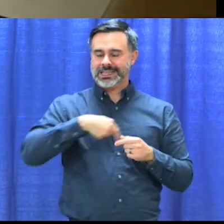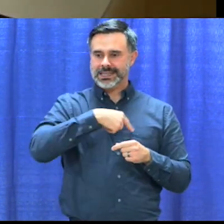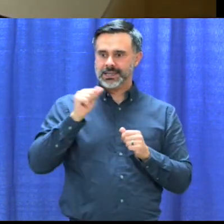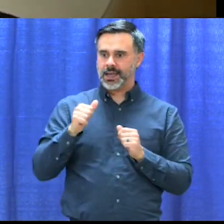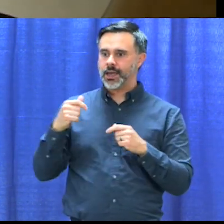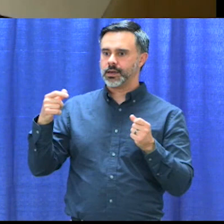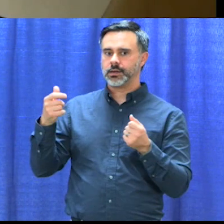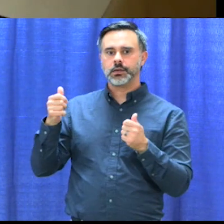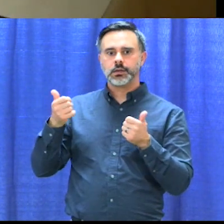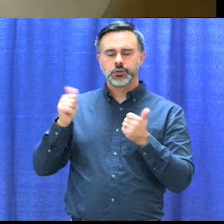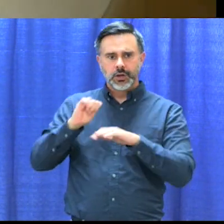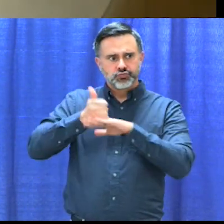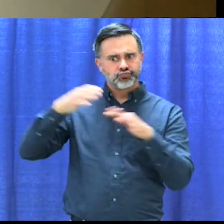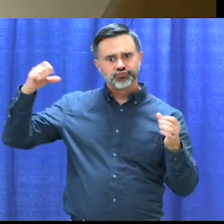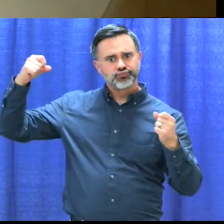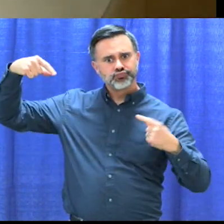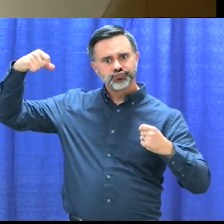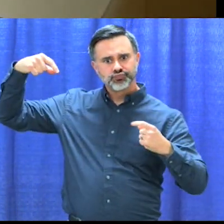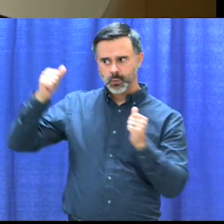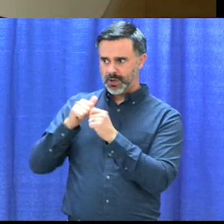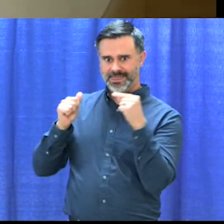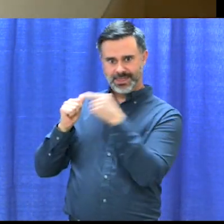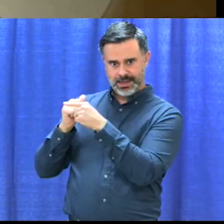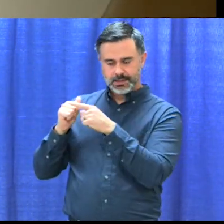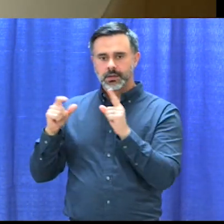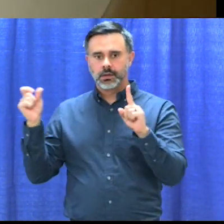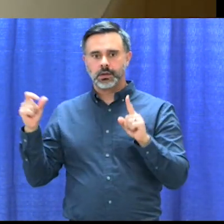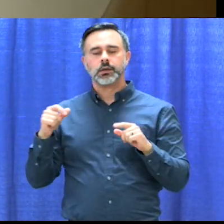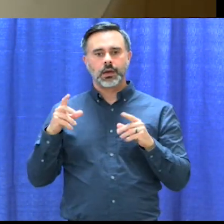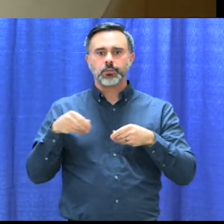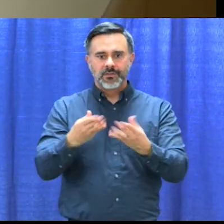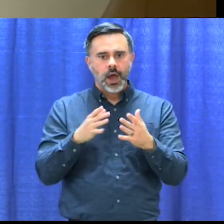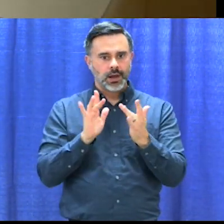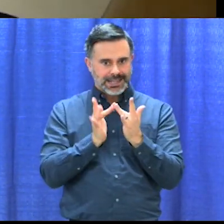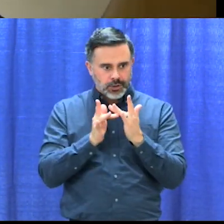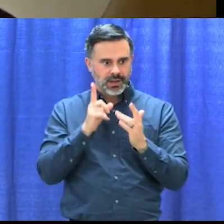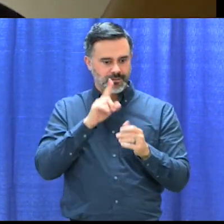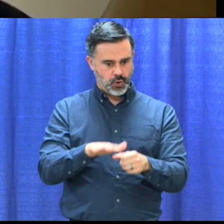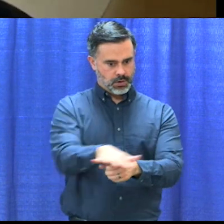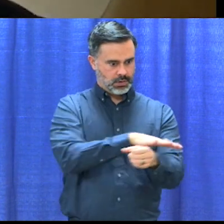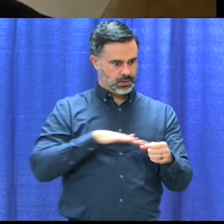satellites that would face and provide internet access for our students.